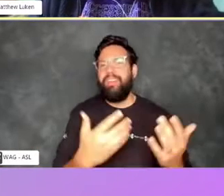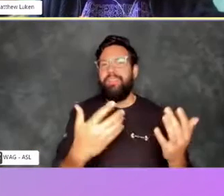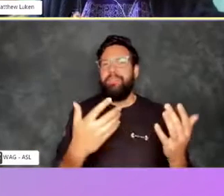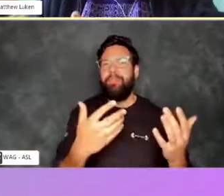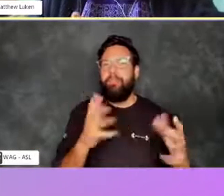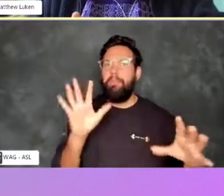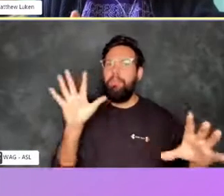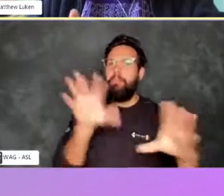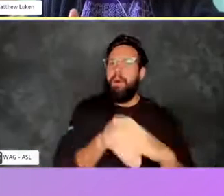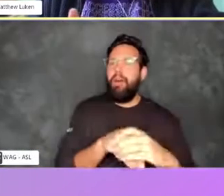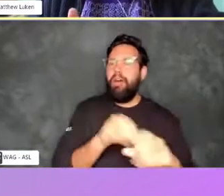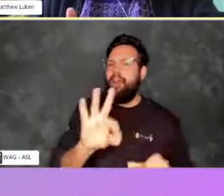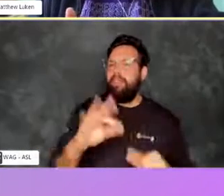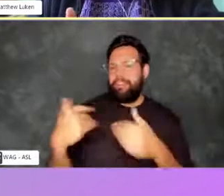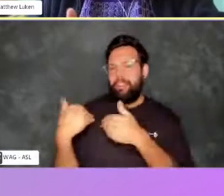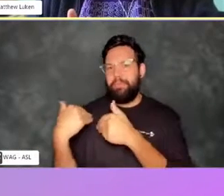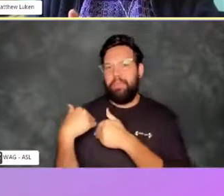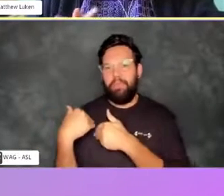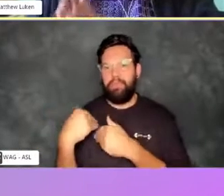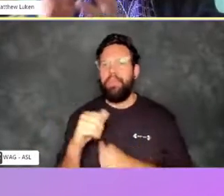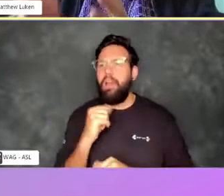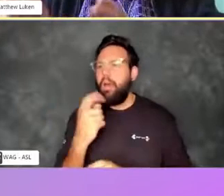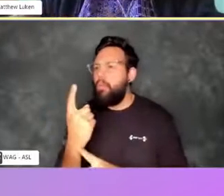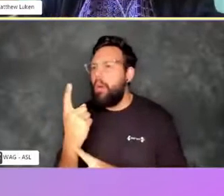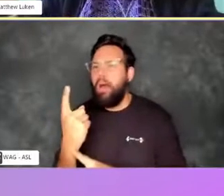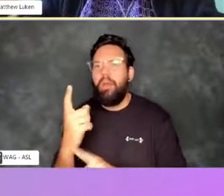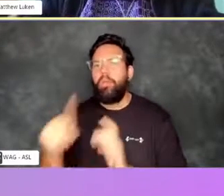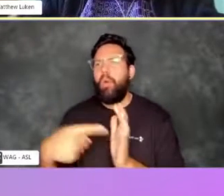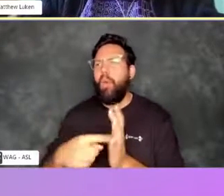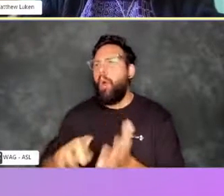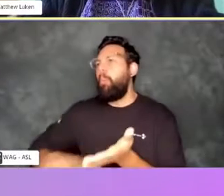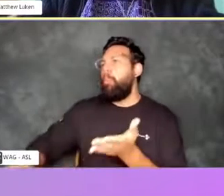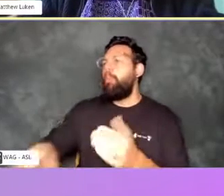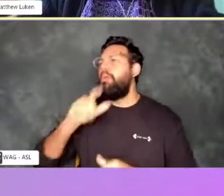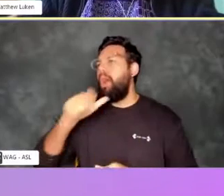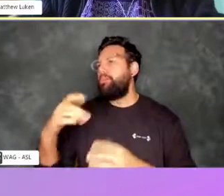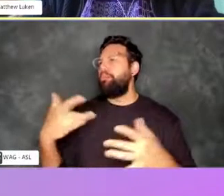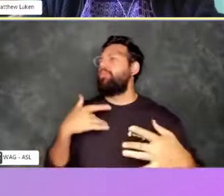designers, researchers, product testers designers,